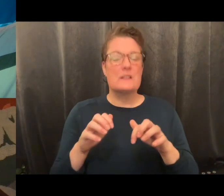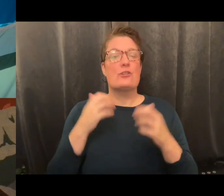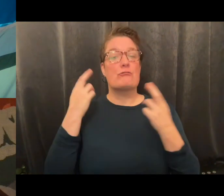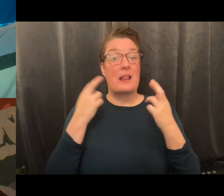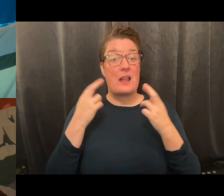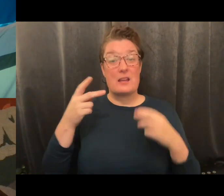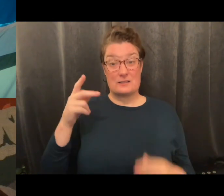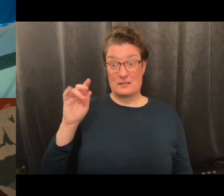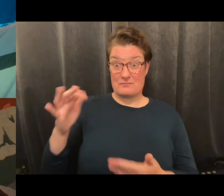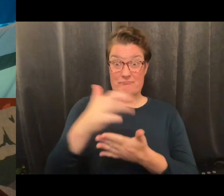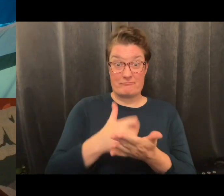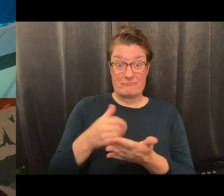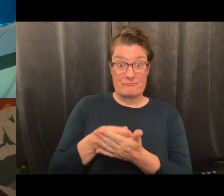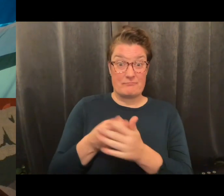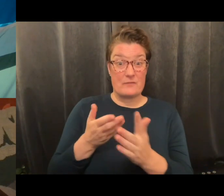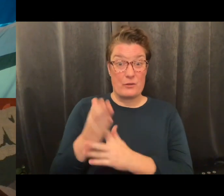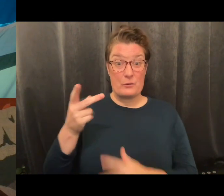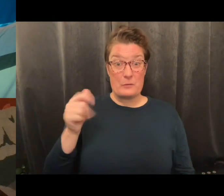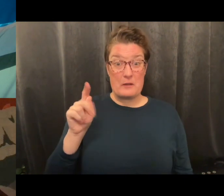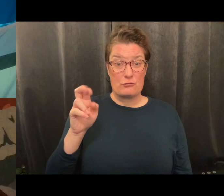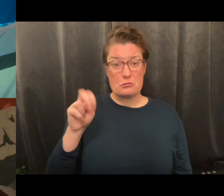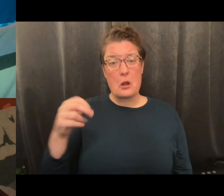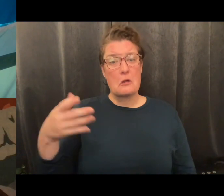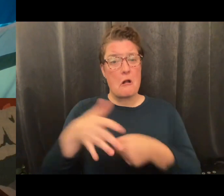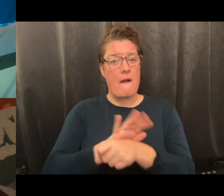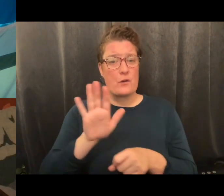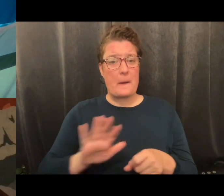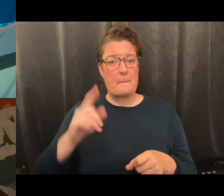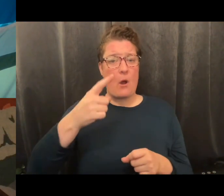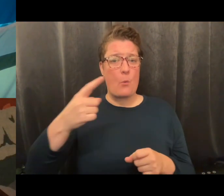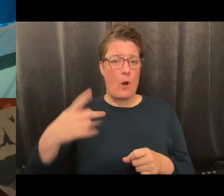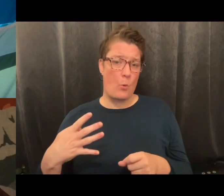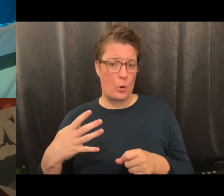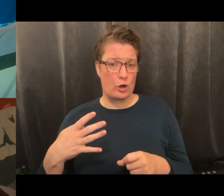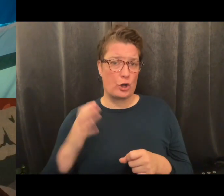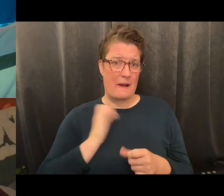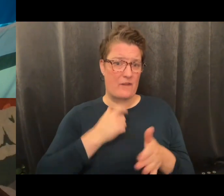Um, so thank you. And also thank us for this labor of love.